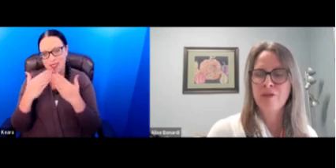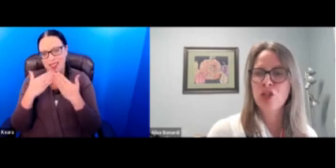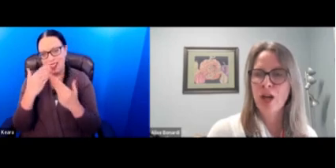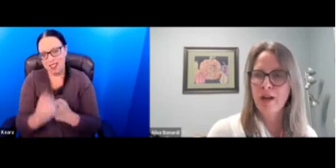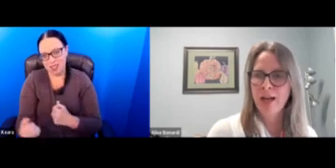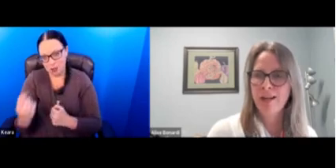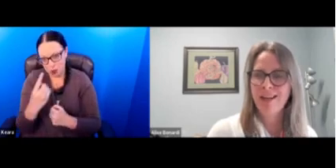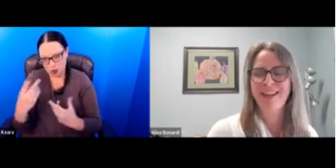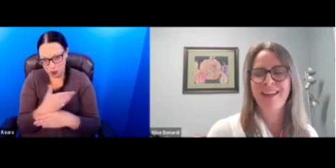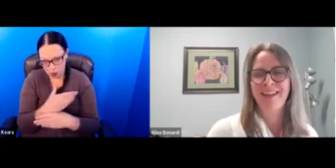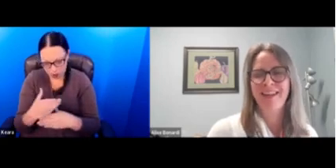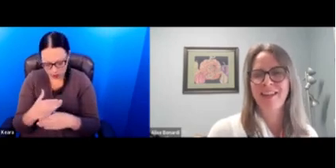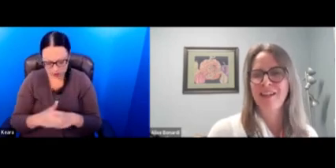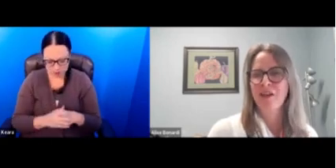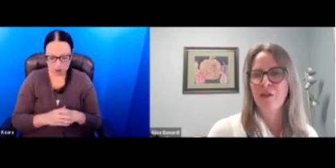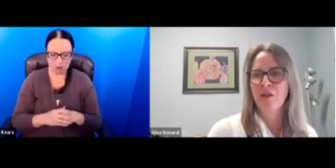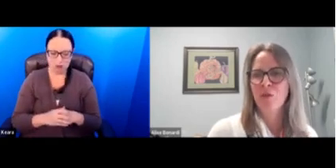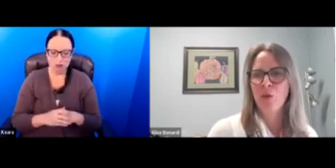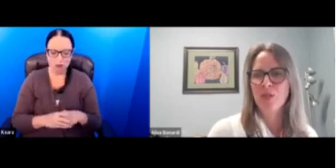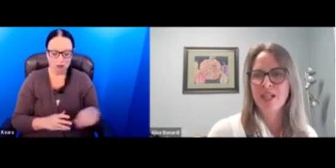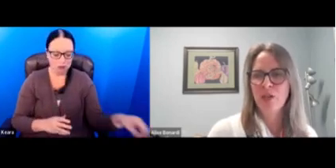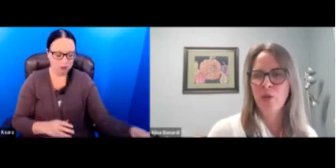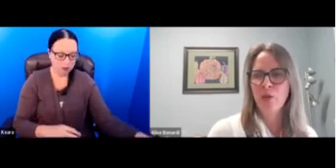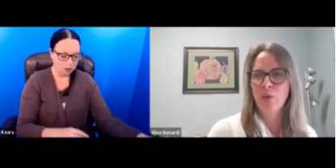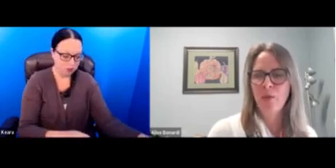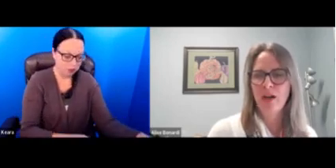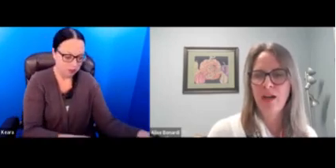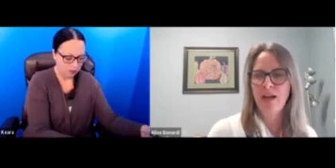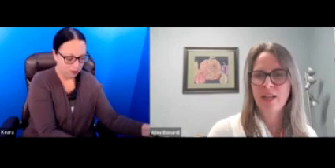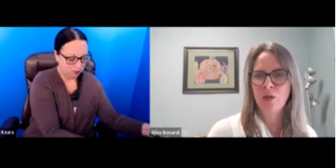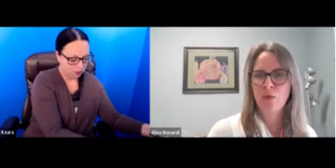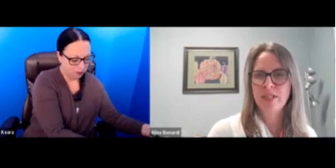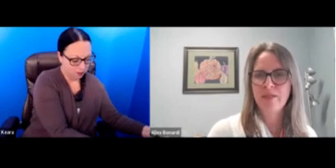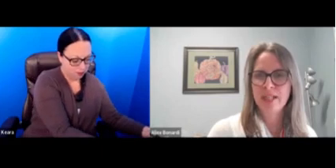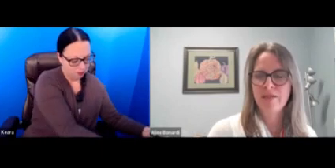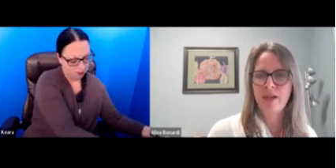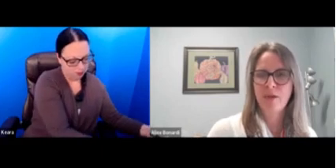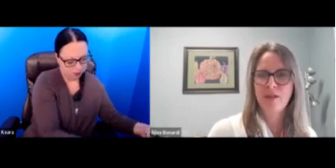for sharing the roles that you that you self identify with.